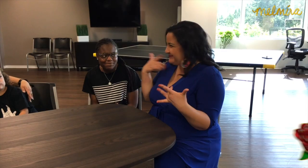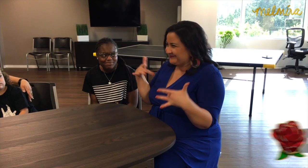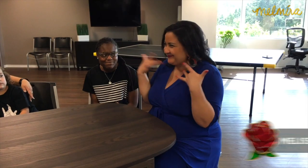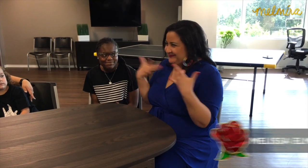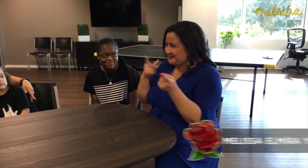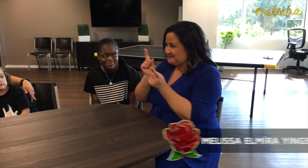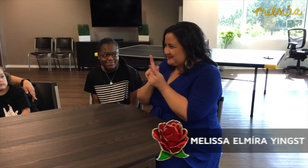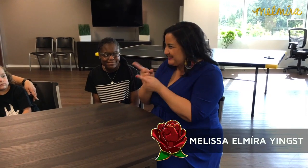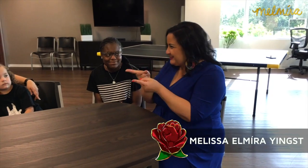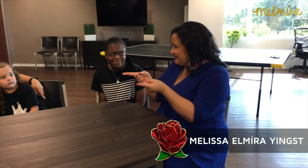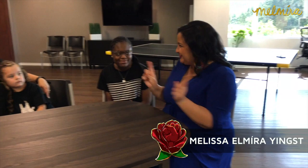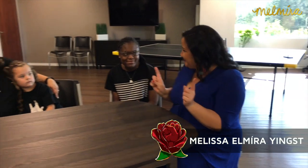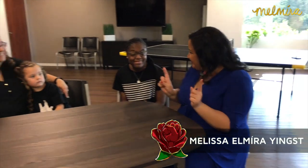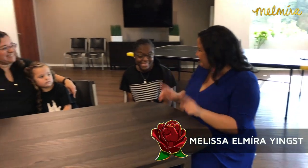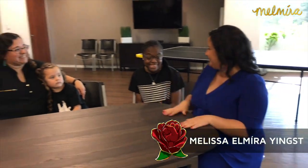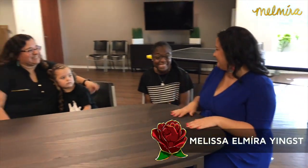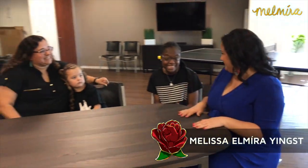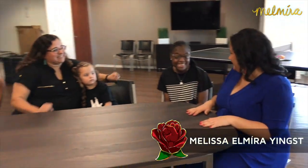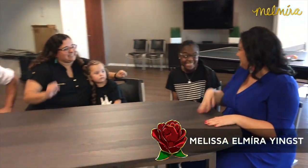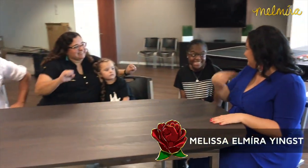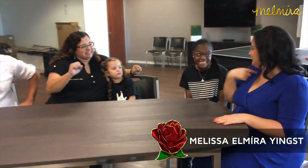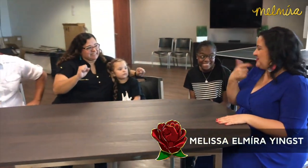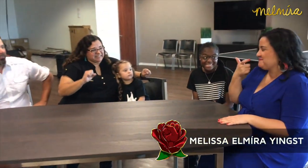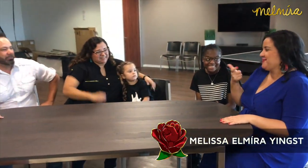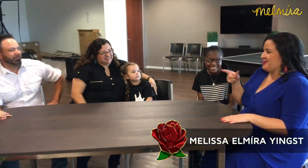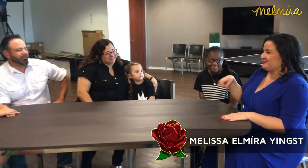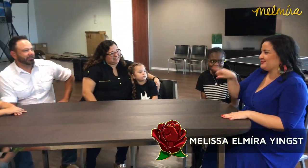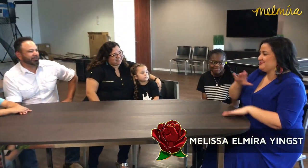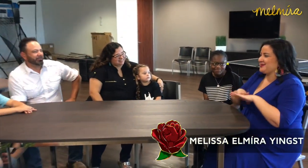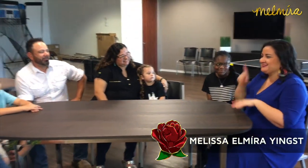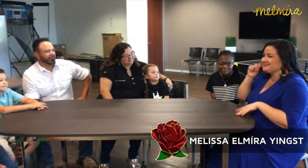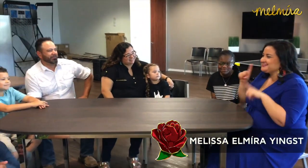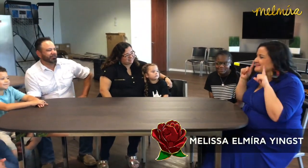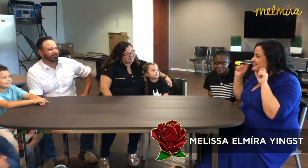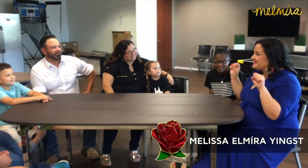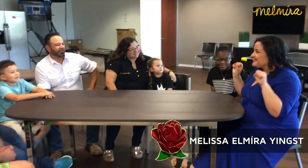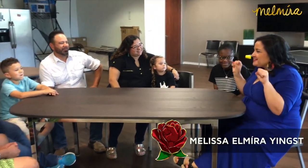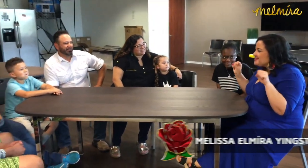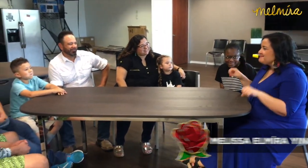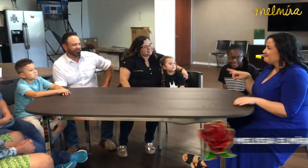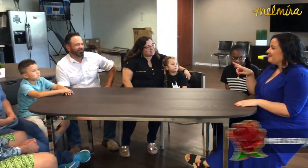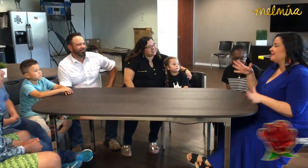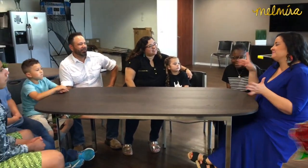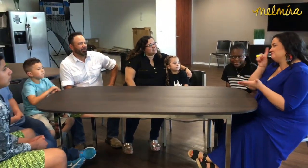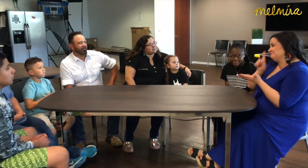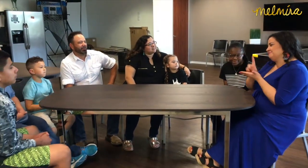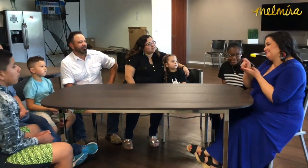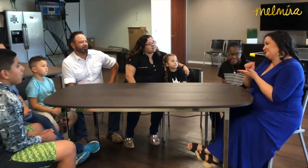I'm so thrilled to meet you all. Yes! I watched you on Deaf Out Loud, and fell in love